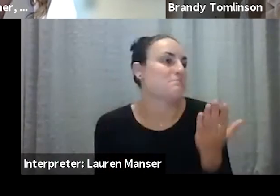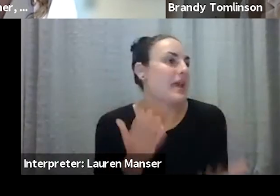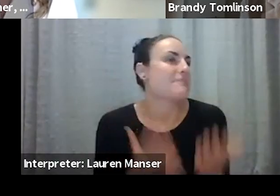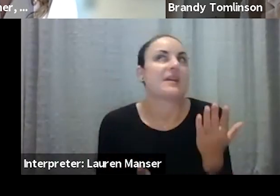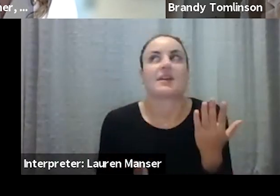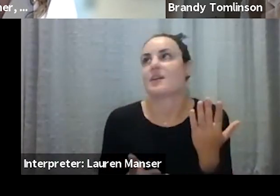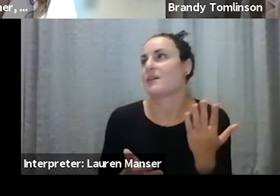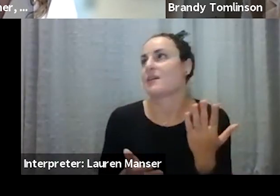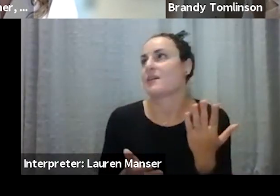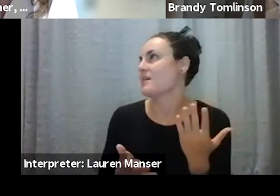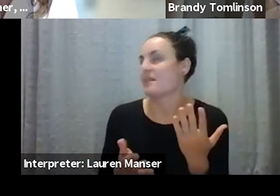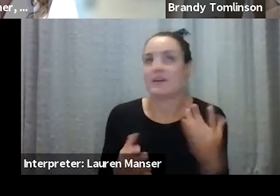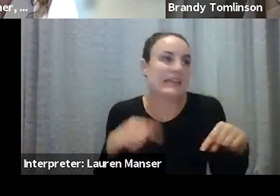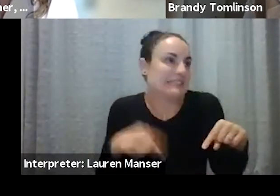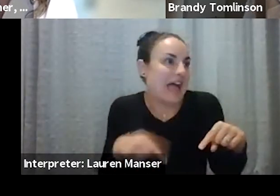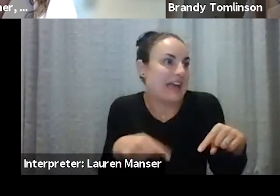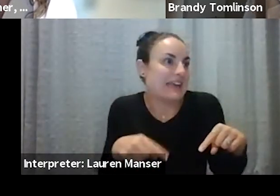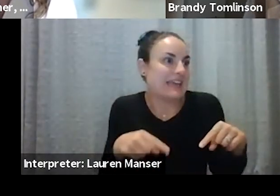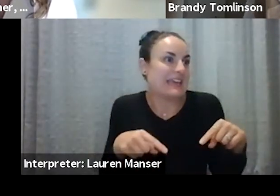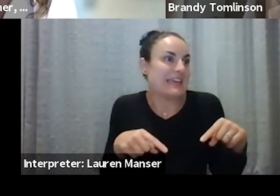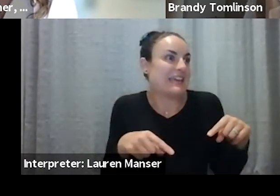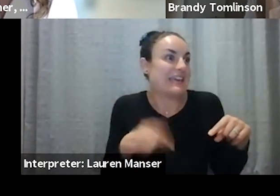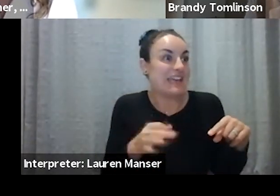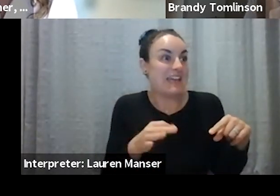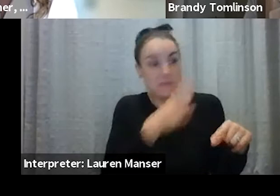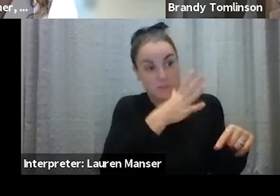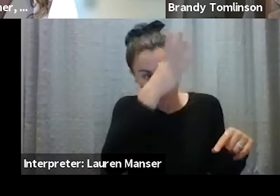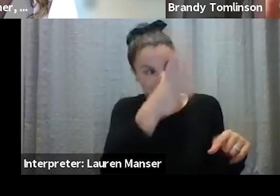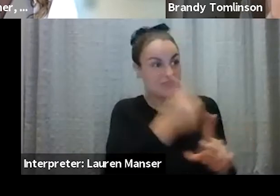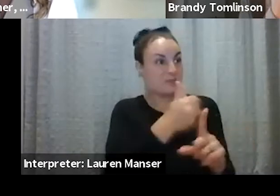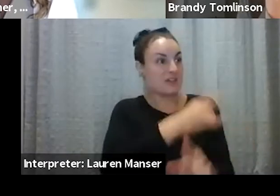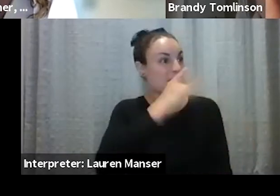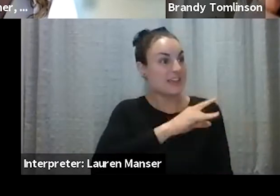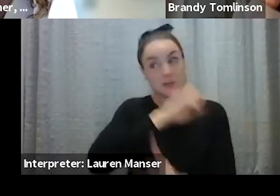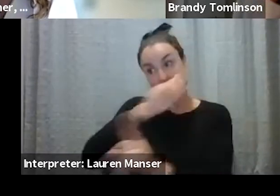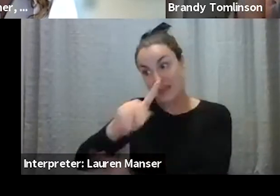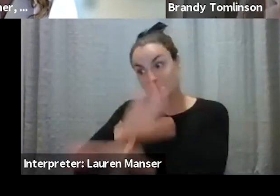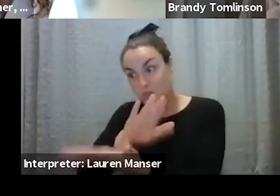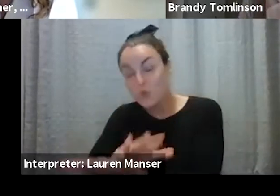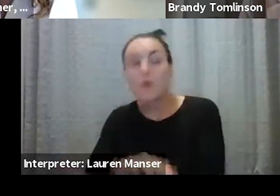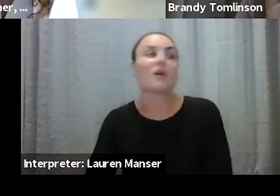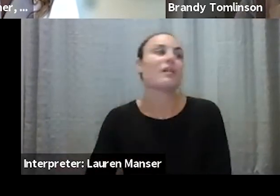whatever your personal circumstances are, all of that is leading to a lot of,